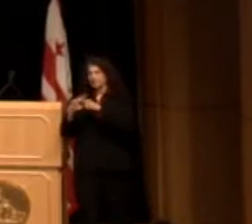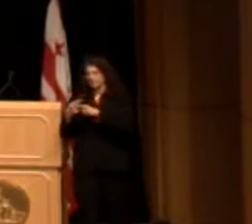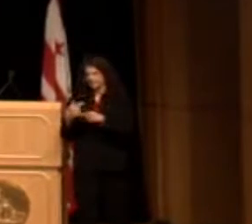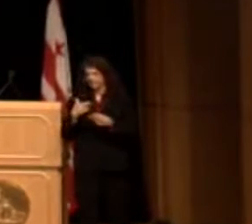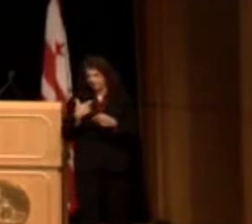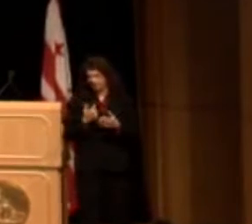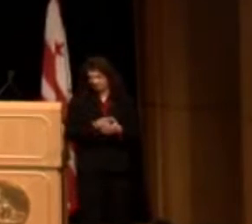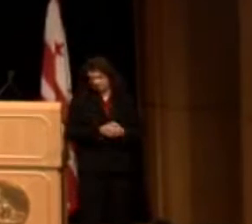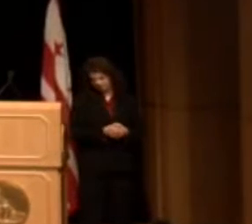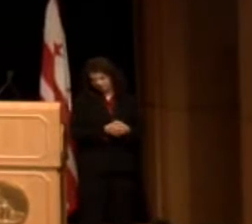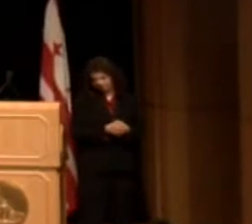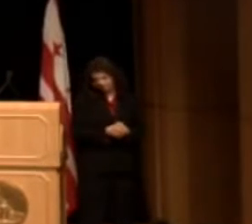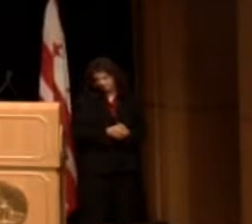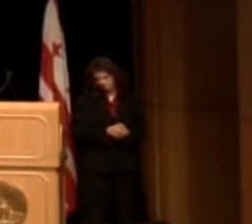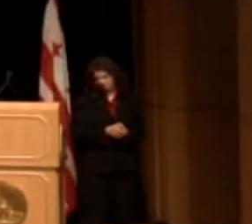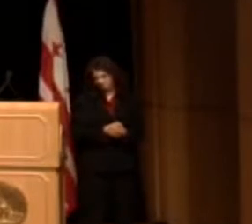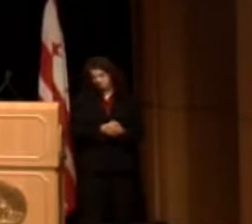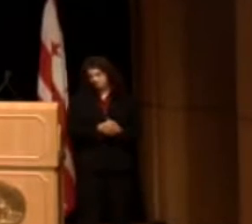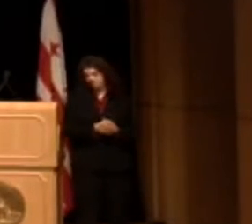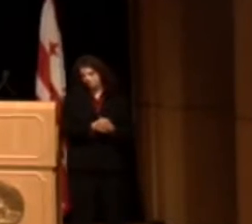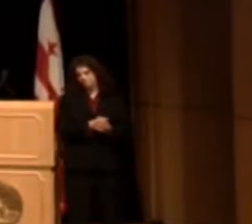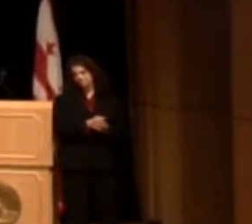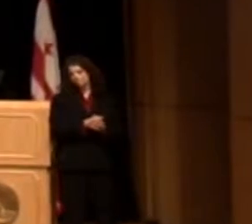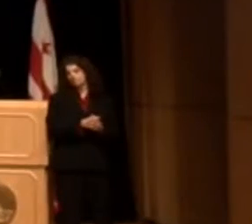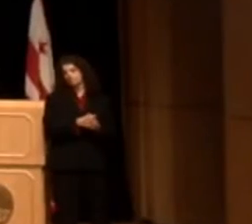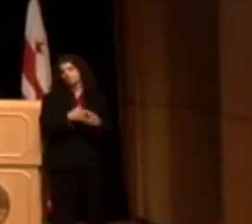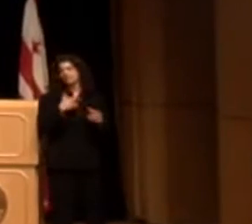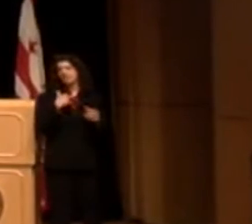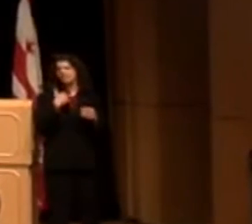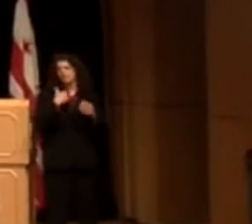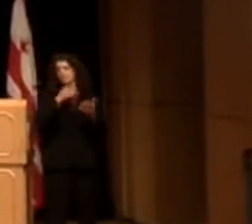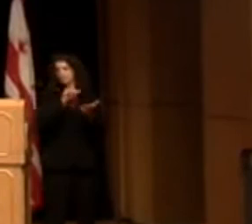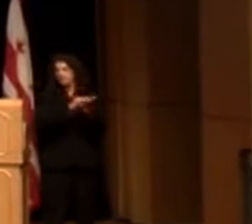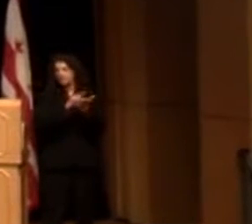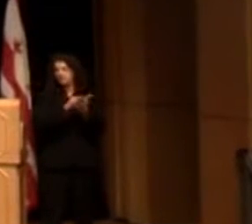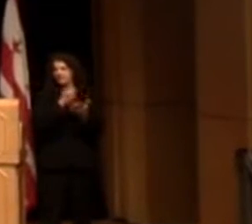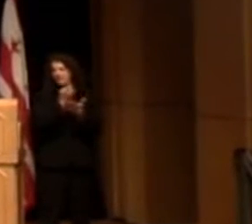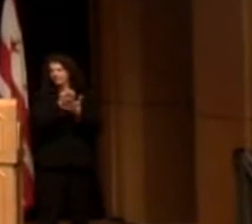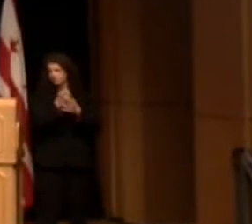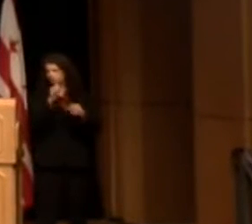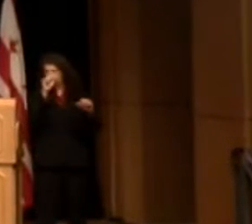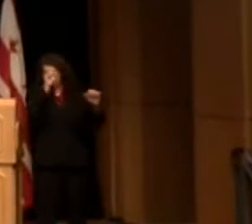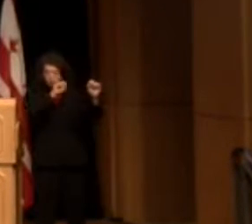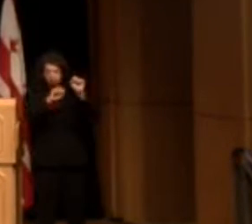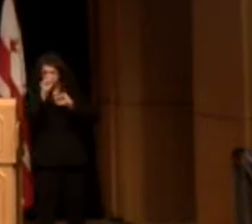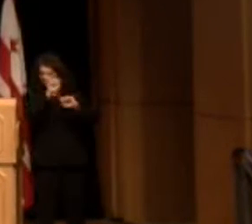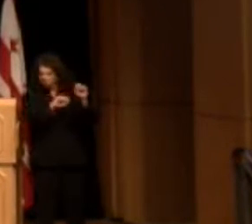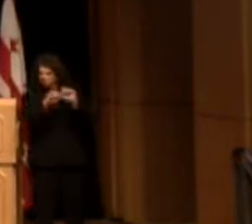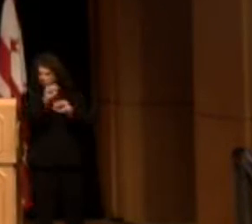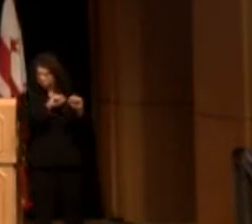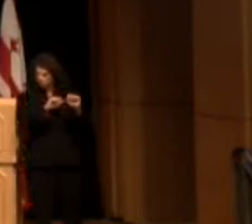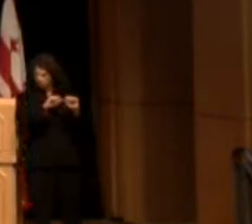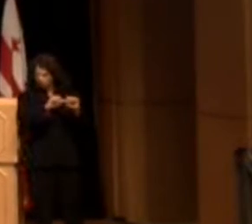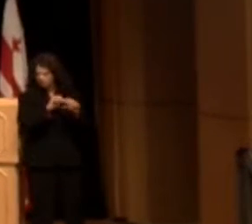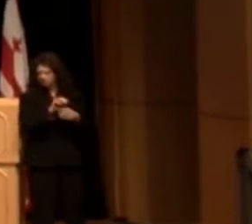FOCUSES ON TWO BIG GOALS THAT WE THINK ARE IMPORTANT TO HELPING US ADDRESS SOME OF THE CHALLENGES THAT COME WITH A